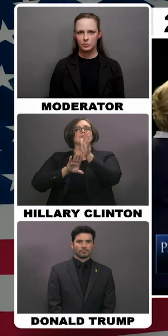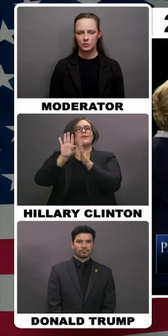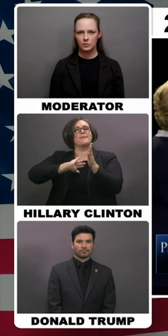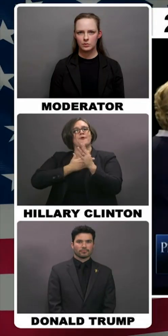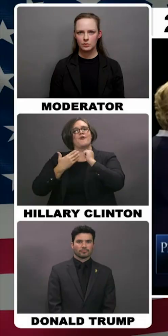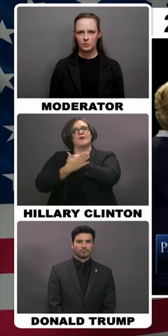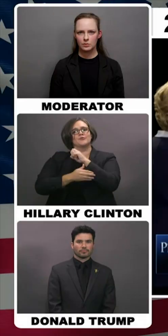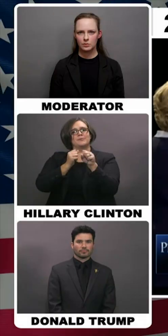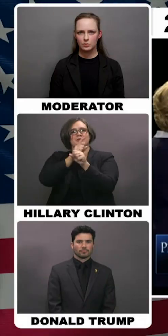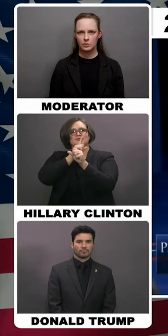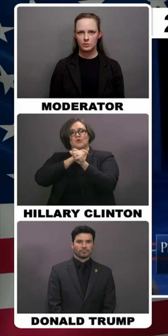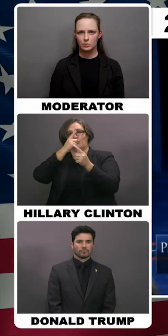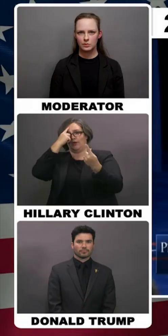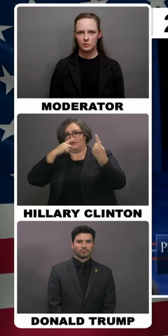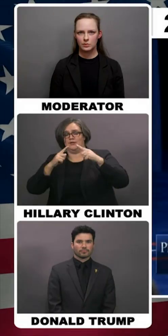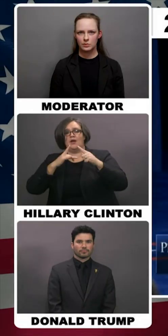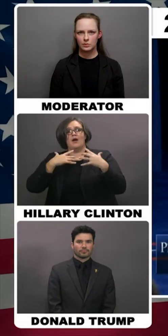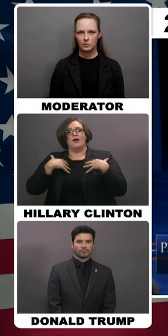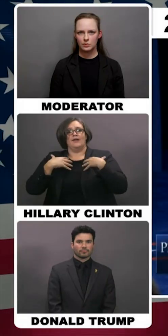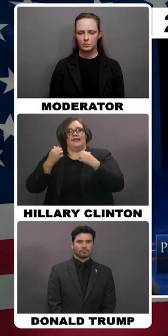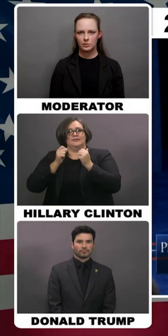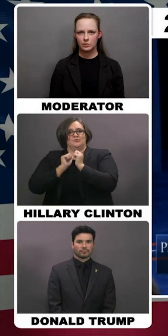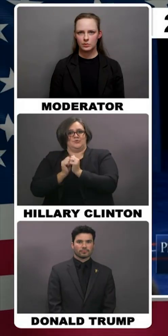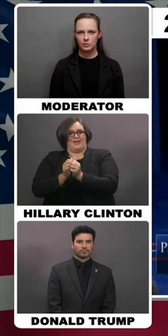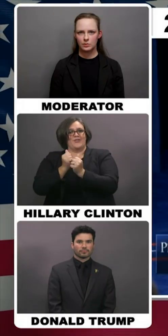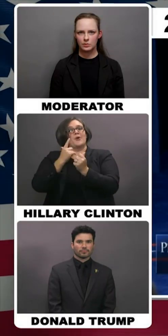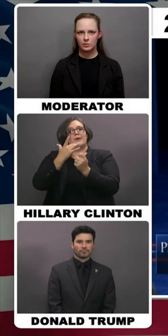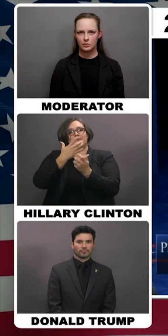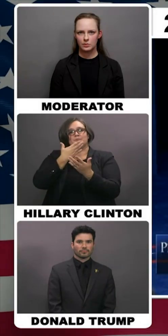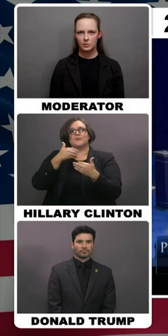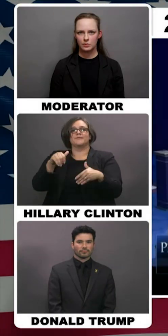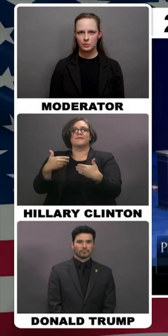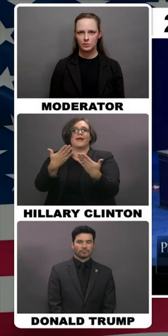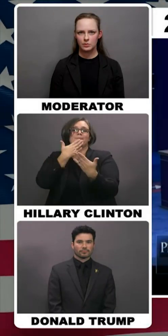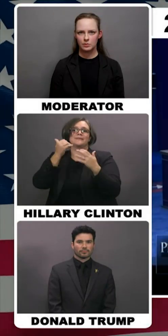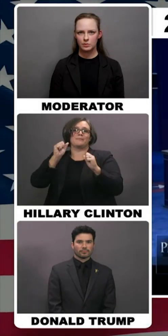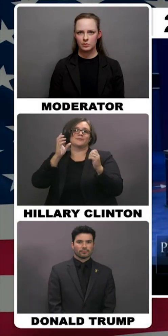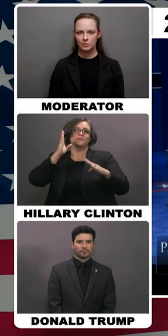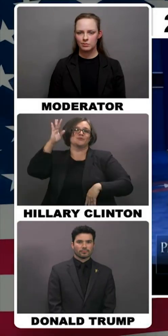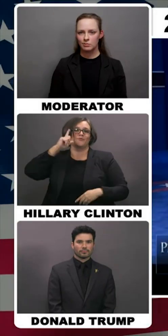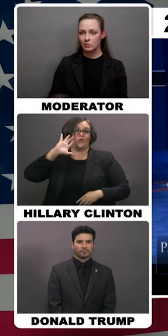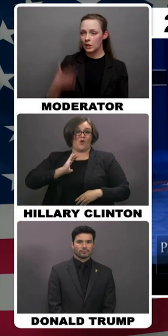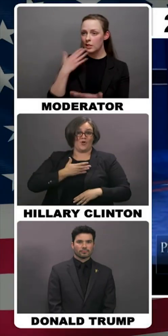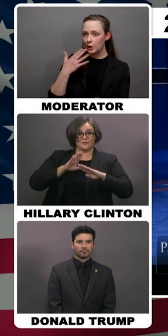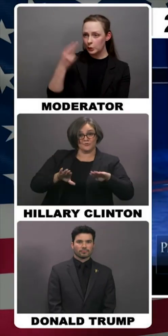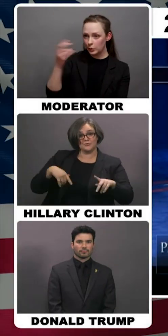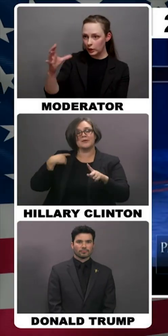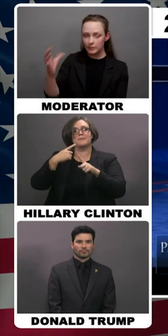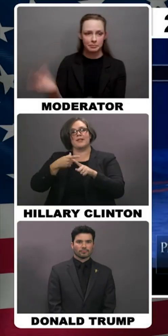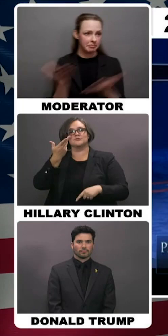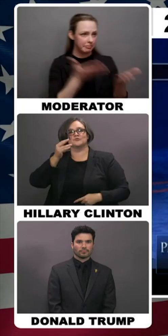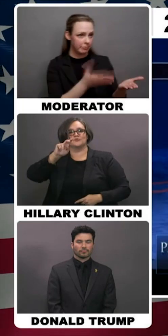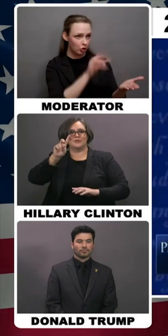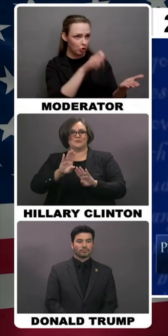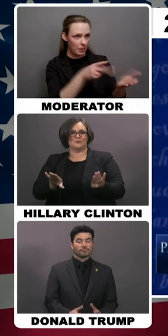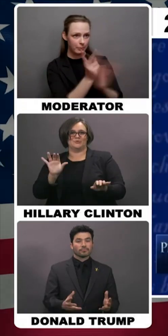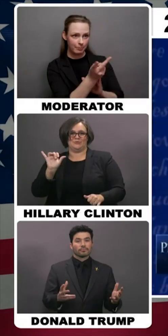to get the future that our children and our grandchildren deserve. Secretary Clinton. Thank you, Mr. Trump. You have two minutes. Well, I actually agree with that.